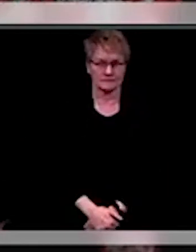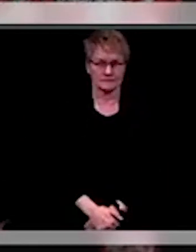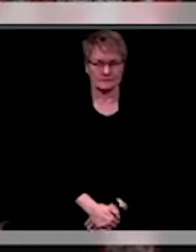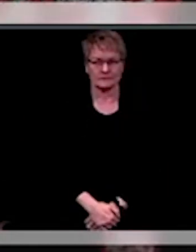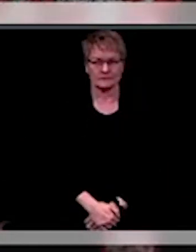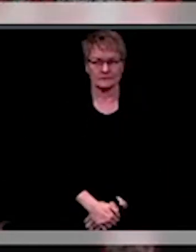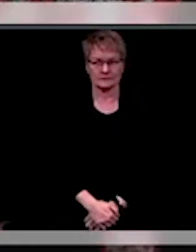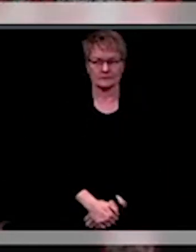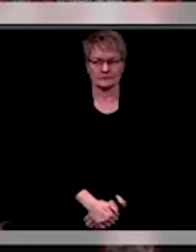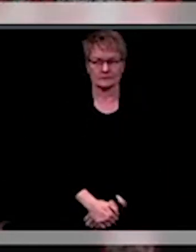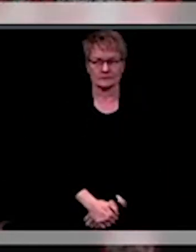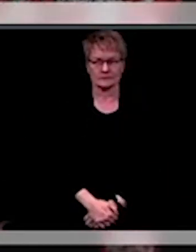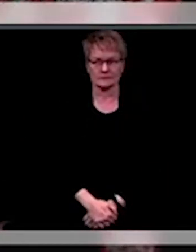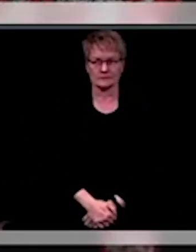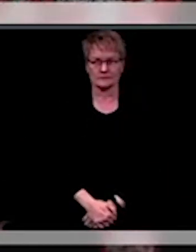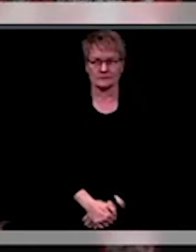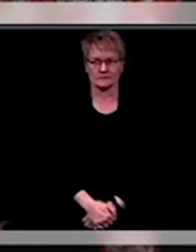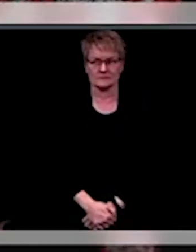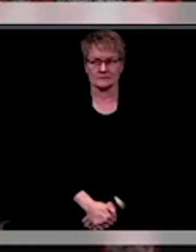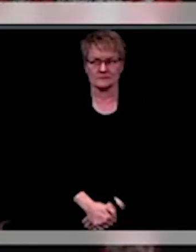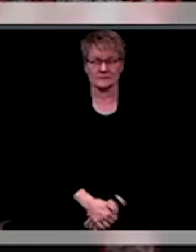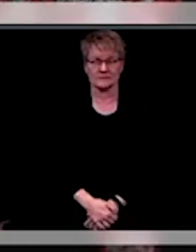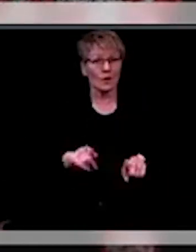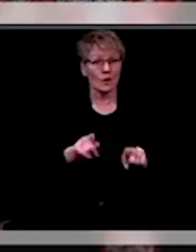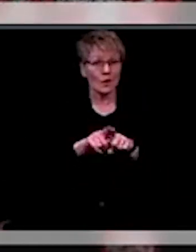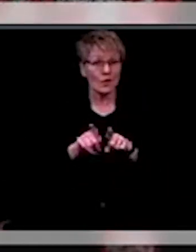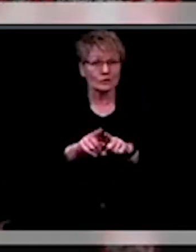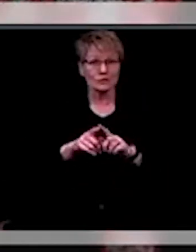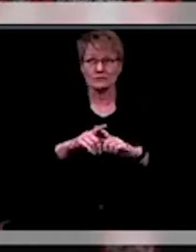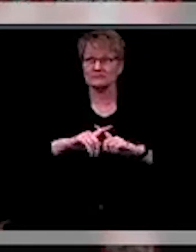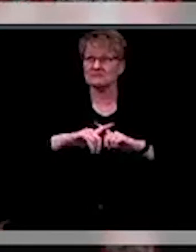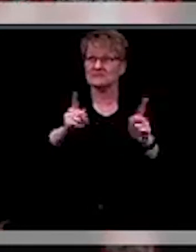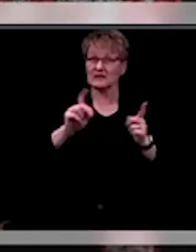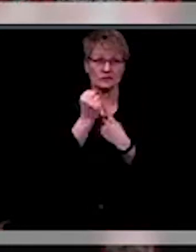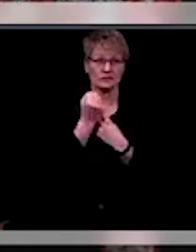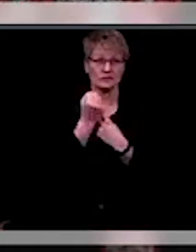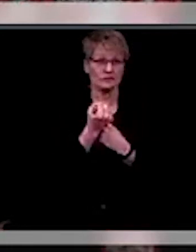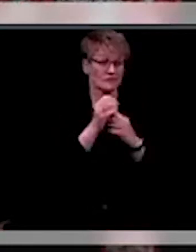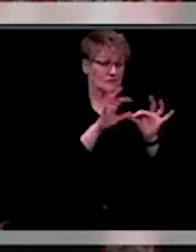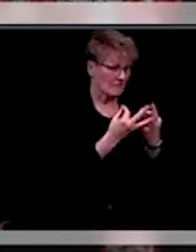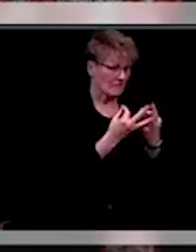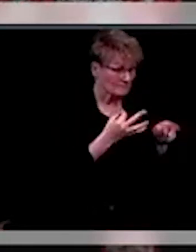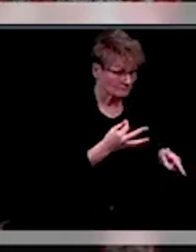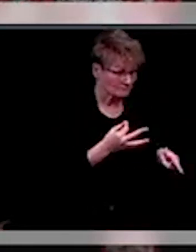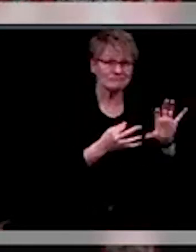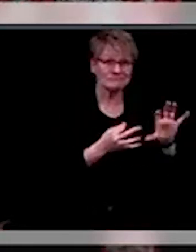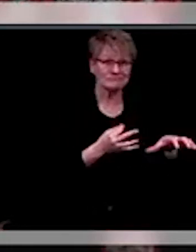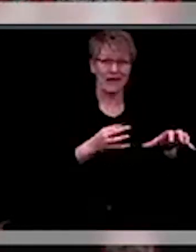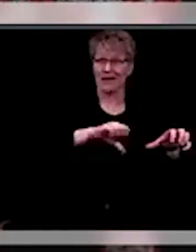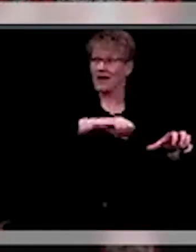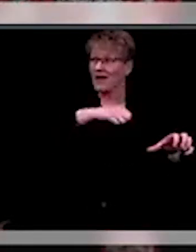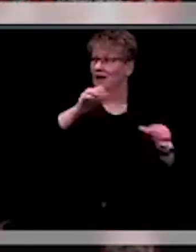have family visit from out of the area and stay with the family for a long weekend, and next thing